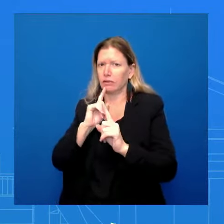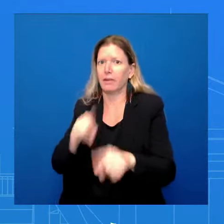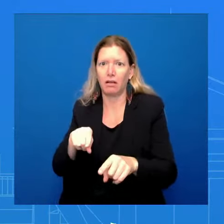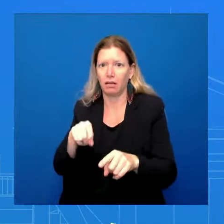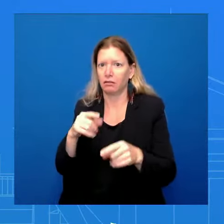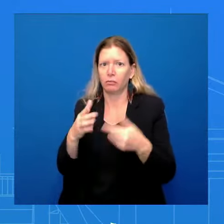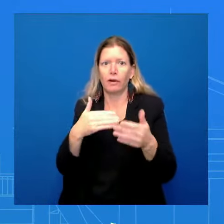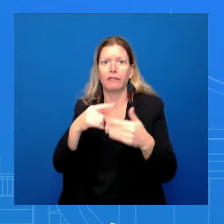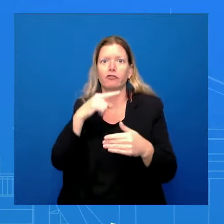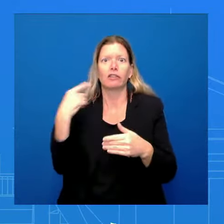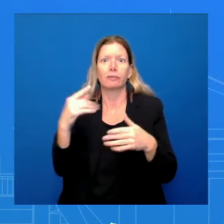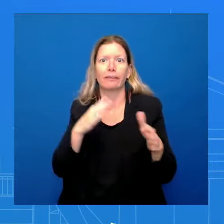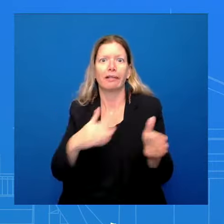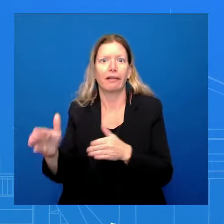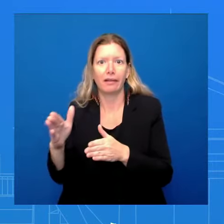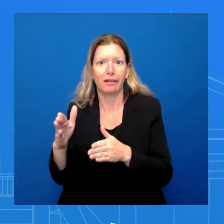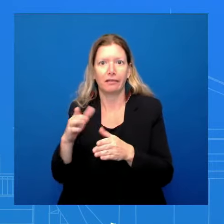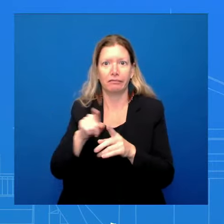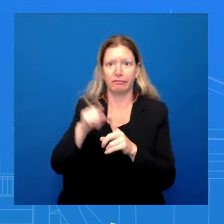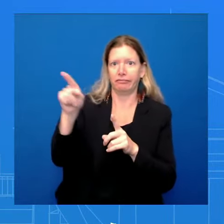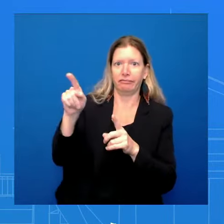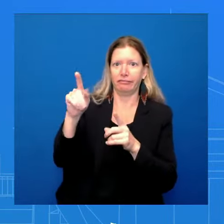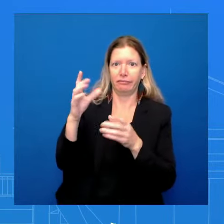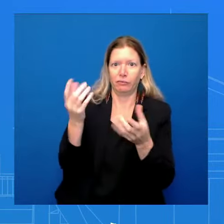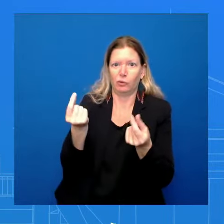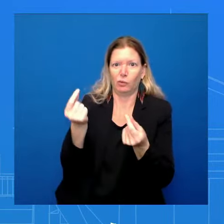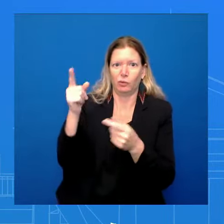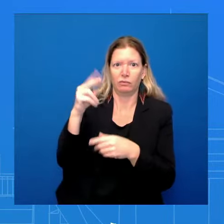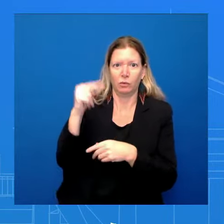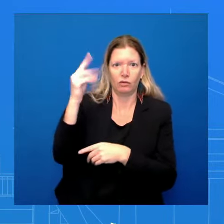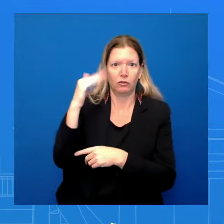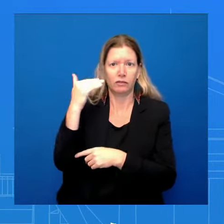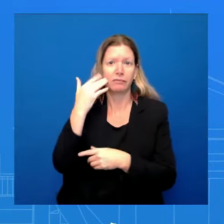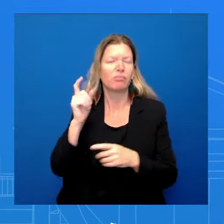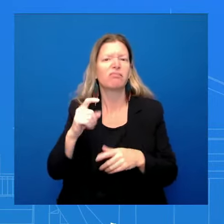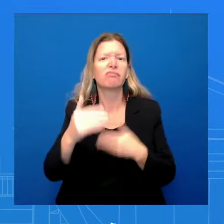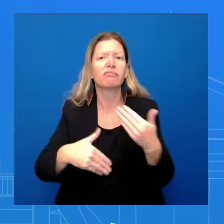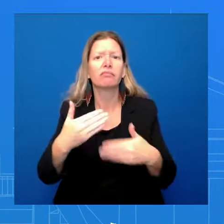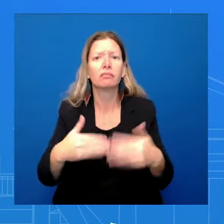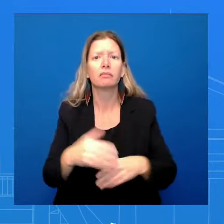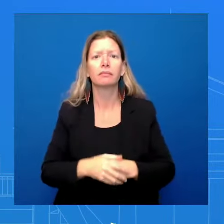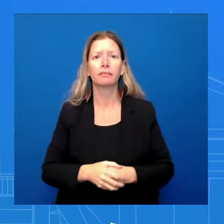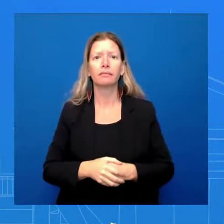I want to ask you about the communiqué concerning Ukraine that came out at the conclusion of the G20.